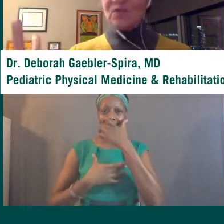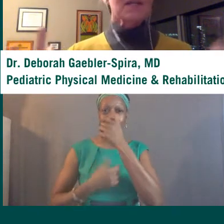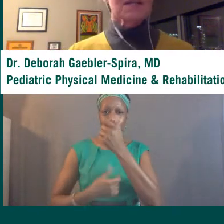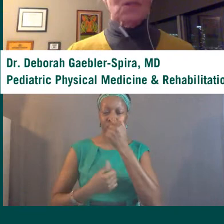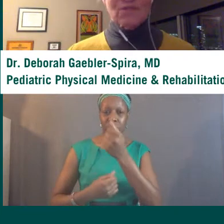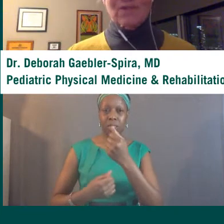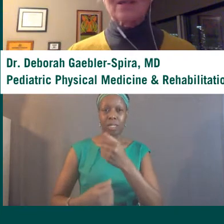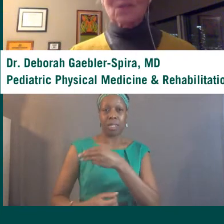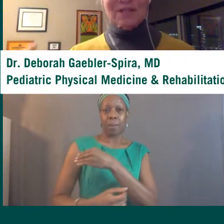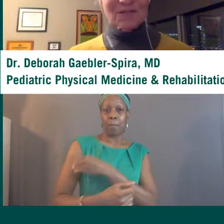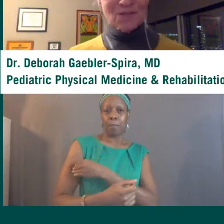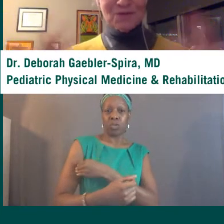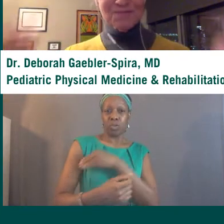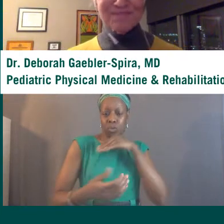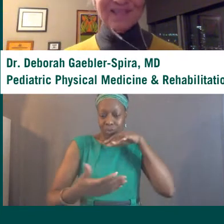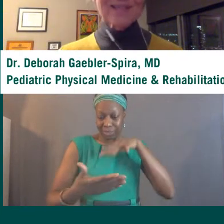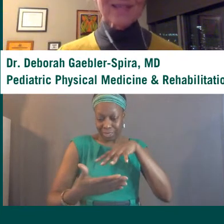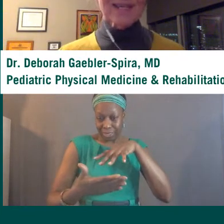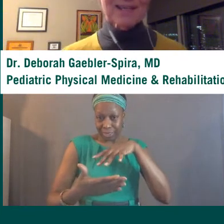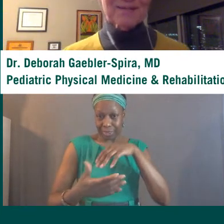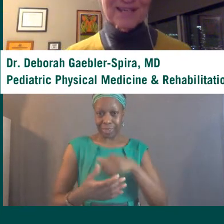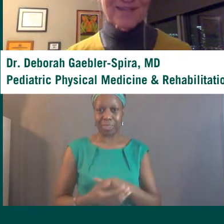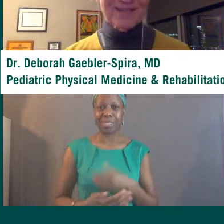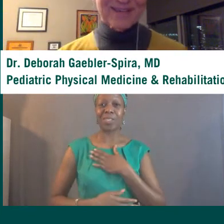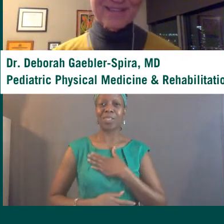studies for us. So please take it away Sudarshan.